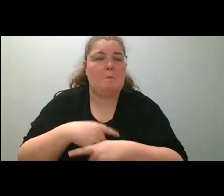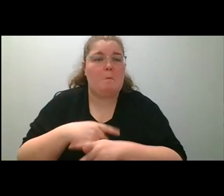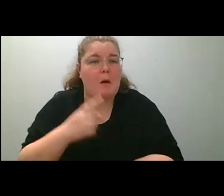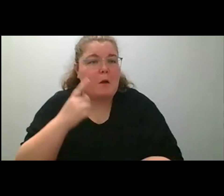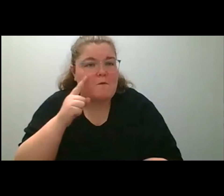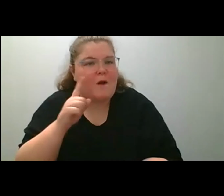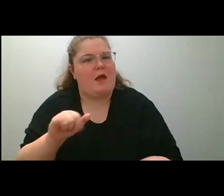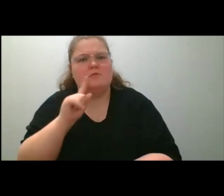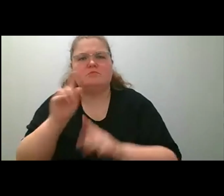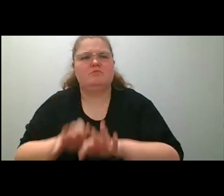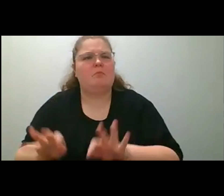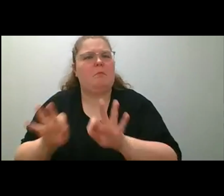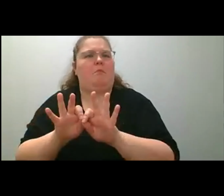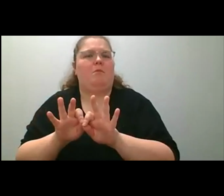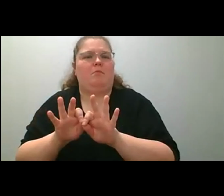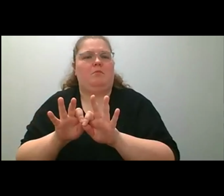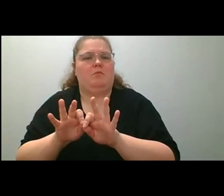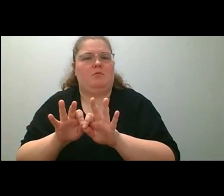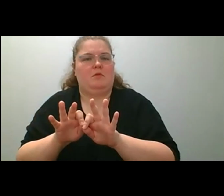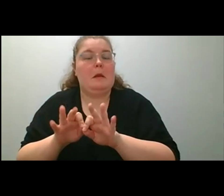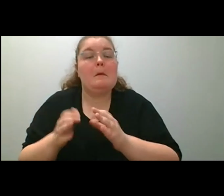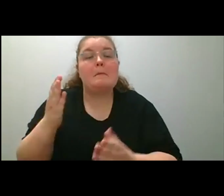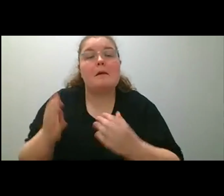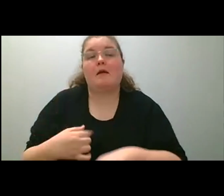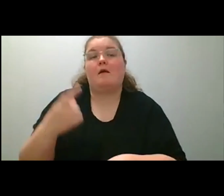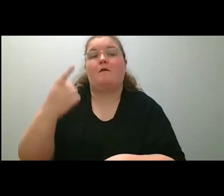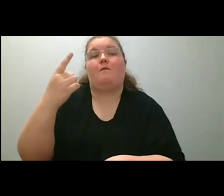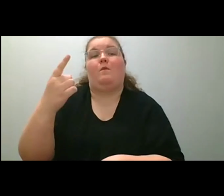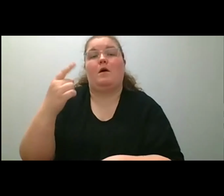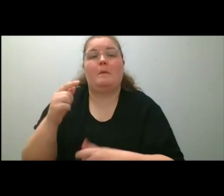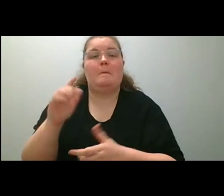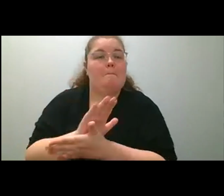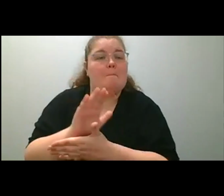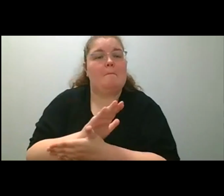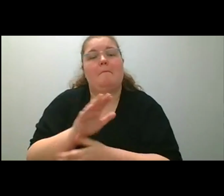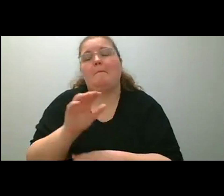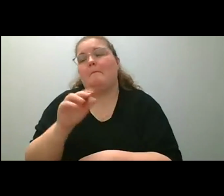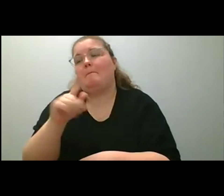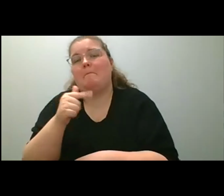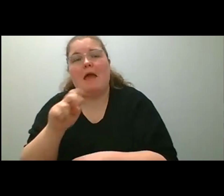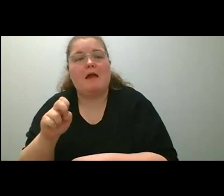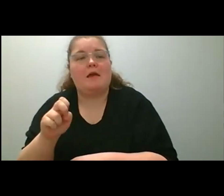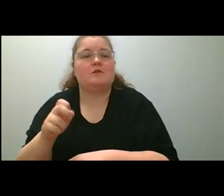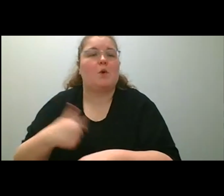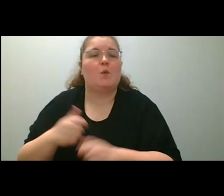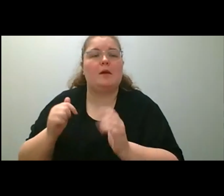Or at least having a page that says, you know, we welcome we provide language access.